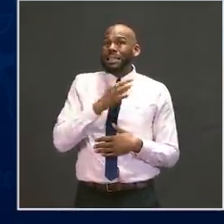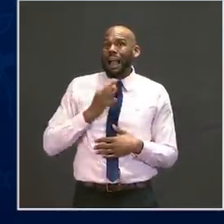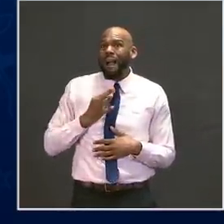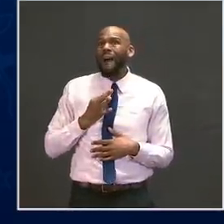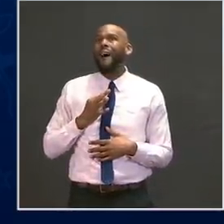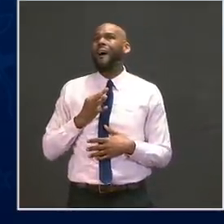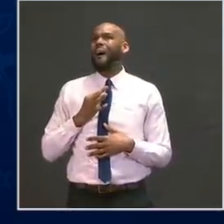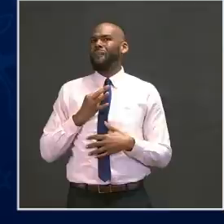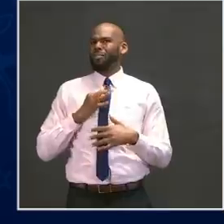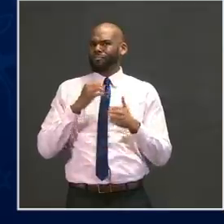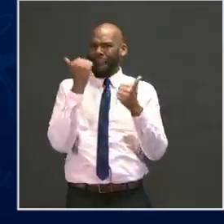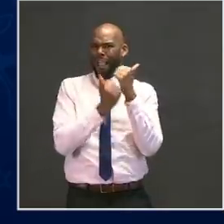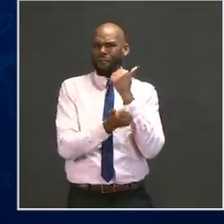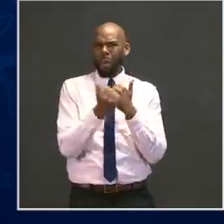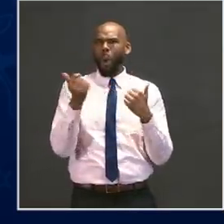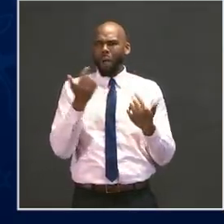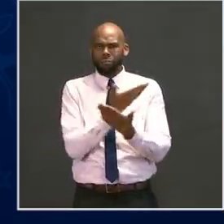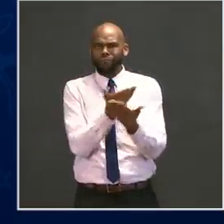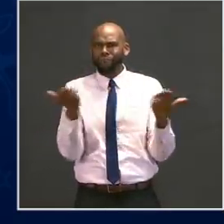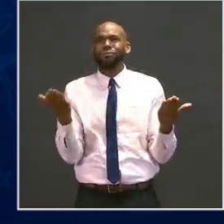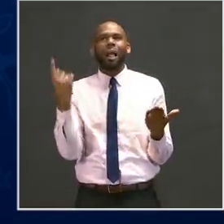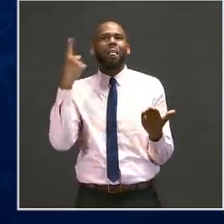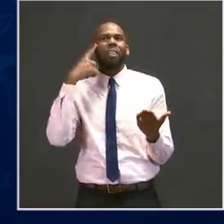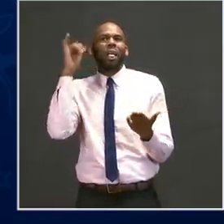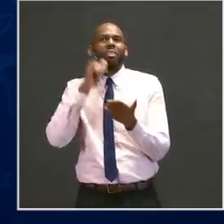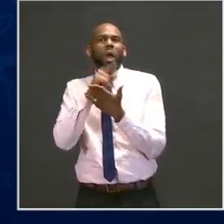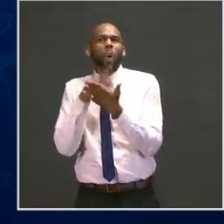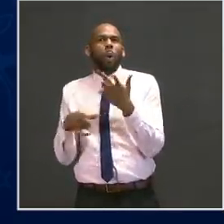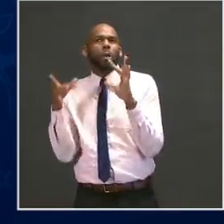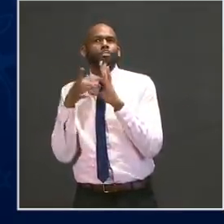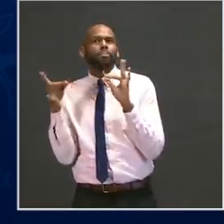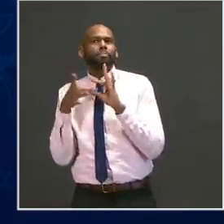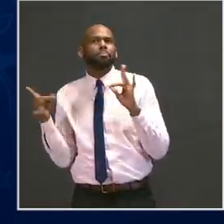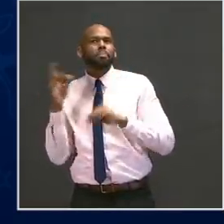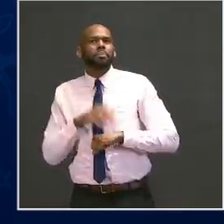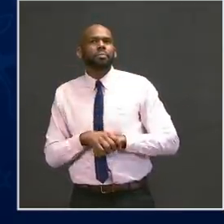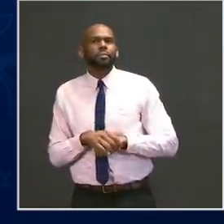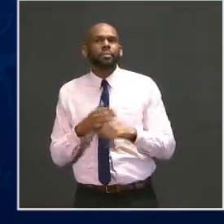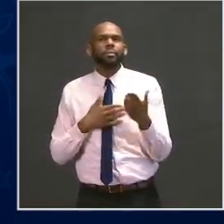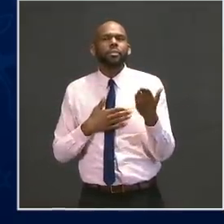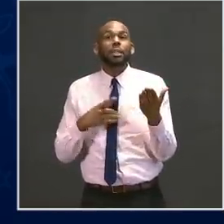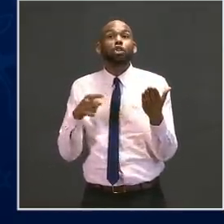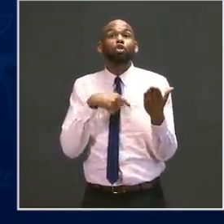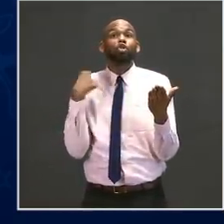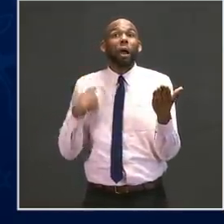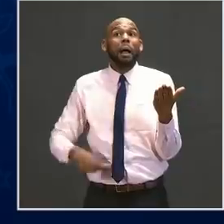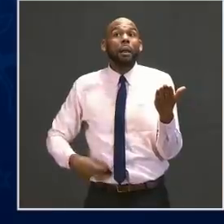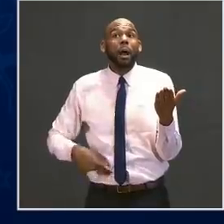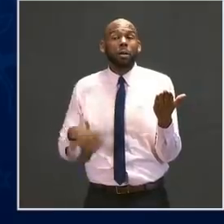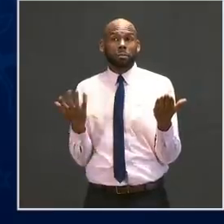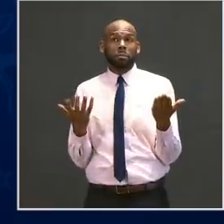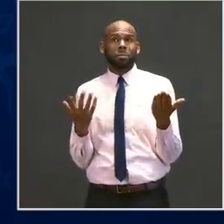And I think that was what he was reflecting in his comments. The Press: And on China: What did the President mean when he said,